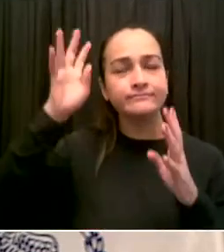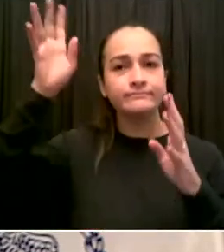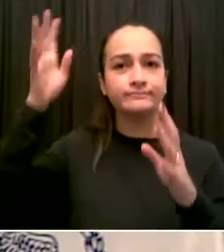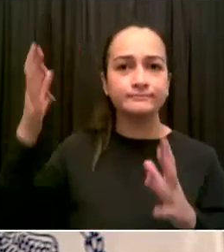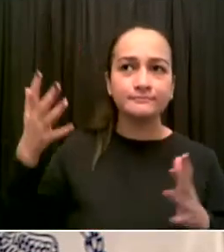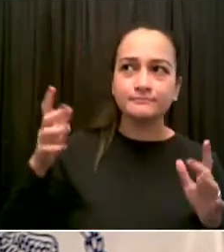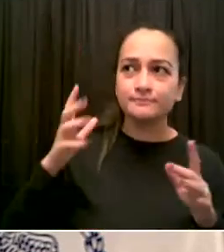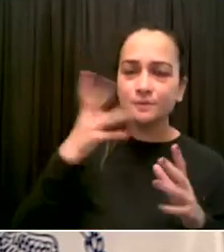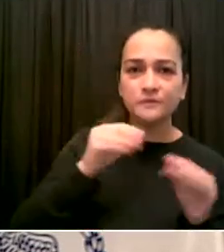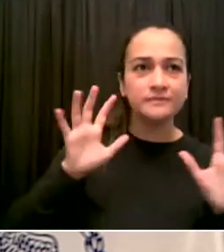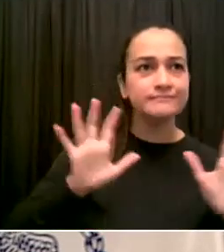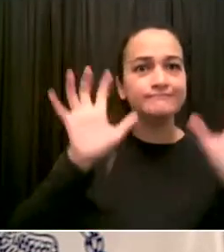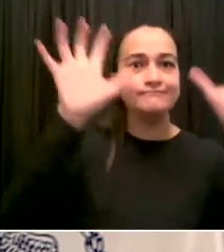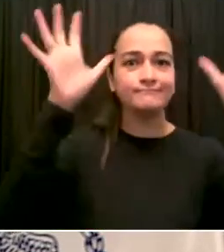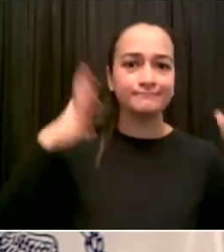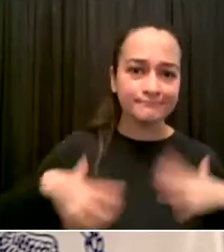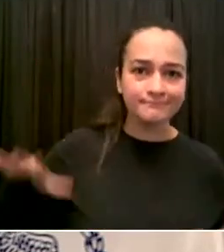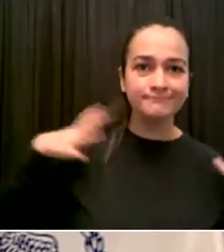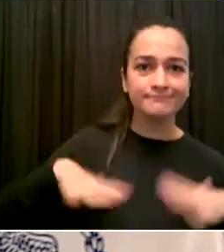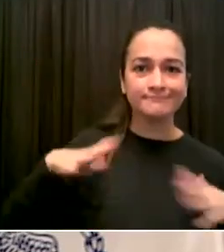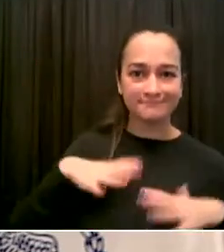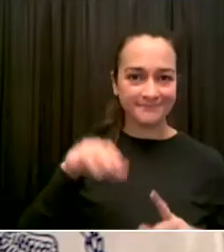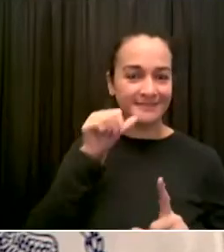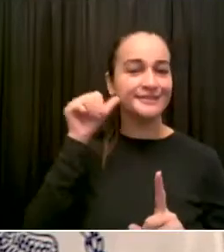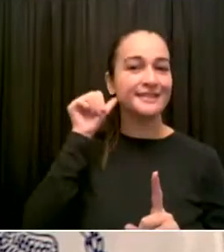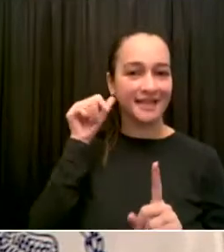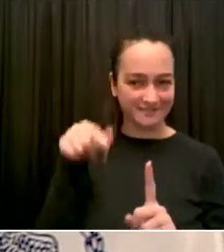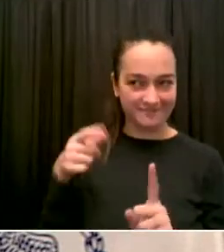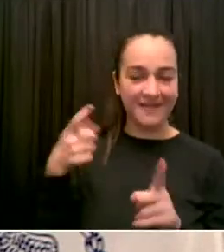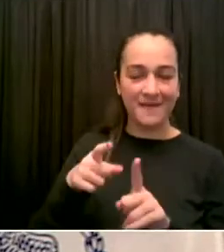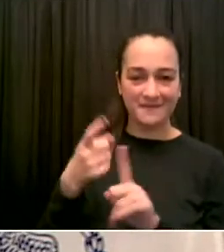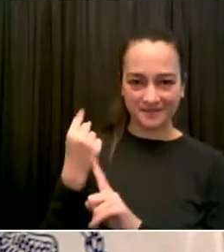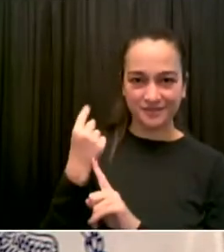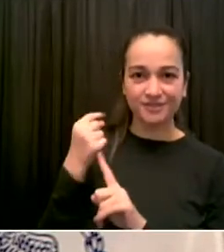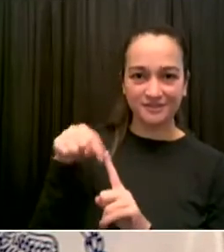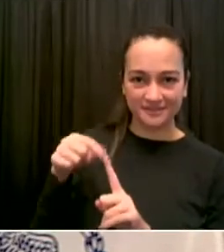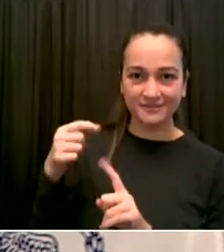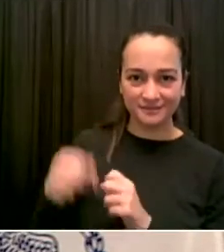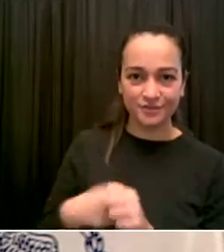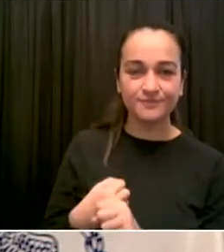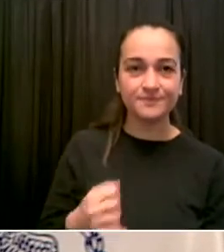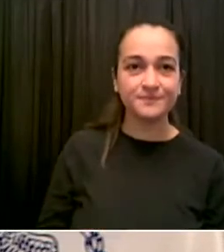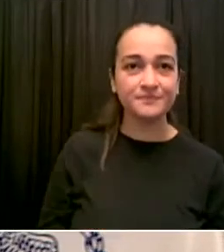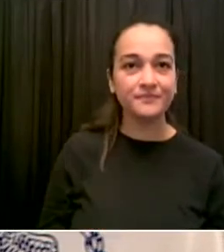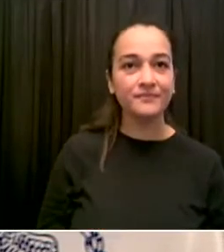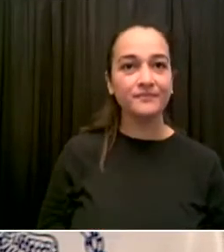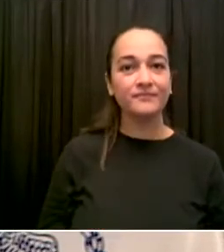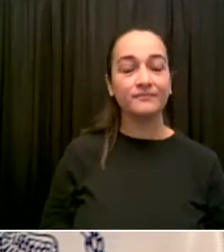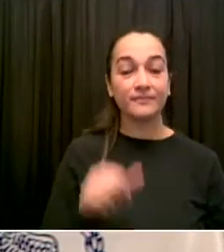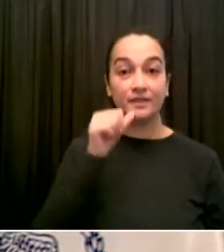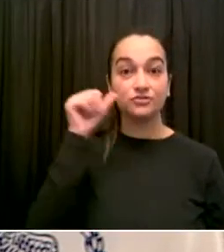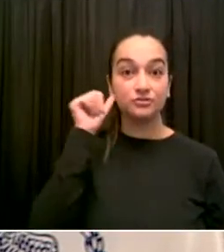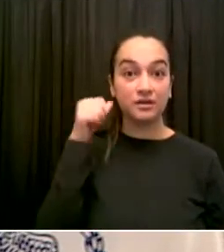YORK CITY. THERE WAS A GATRE SENSE OF